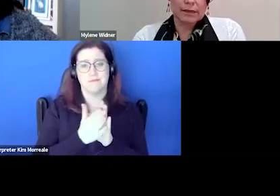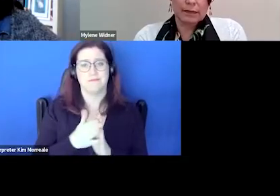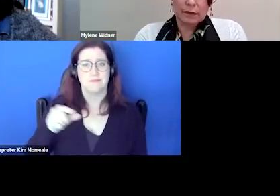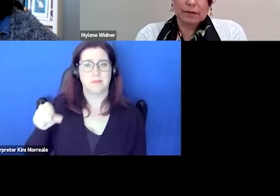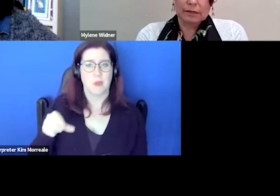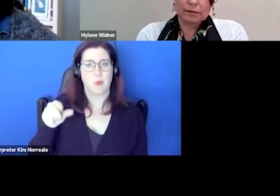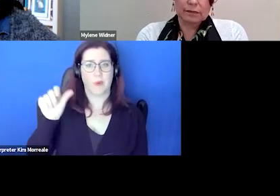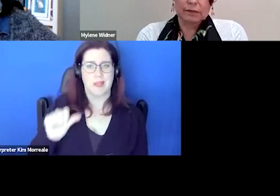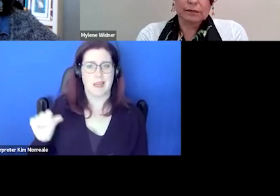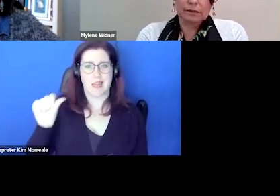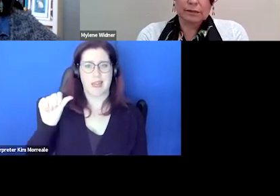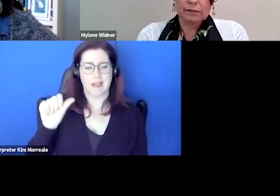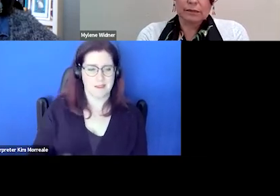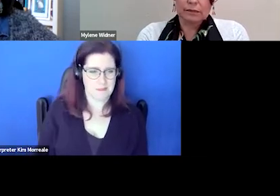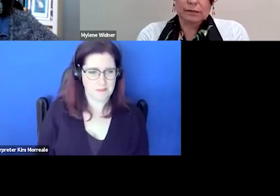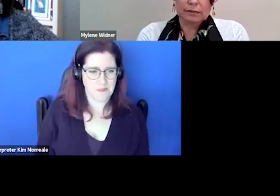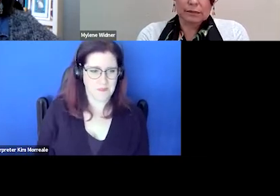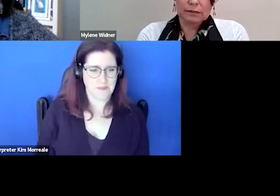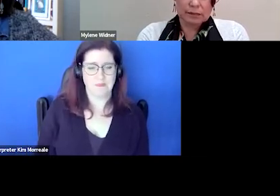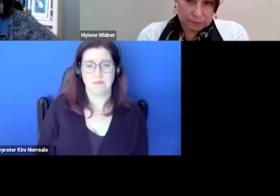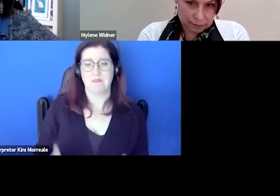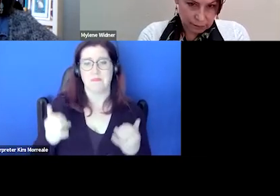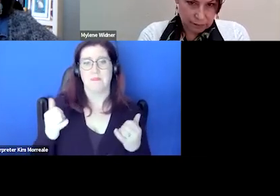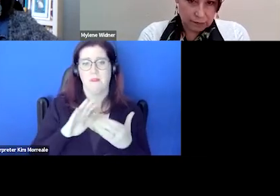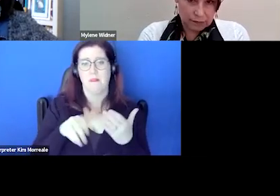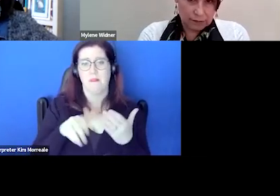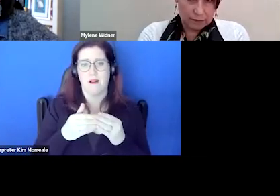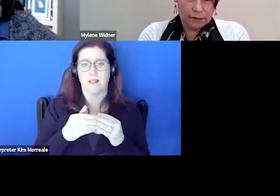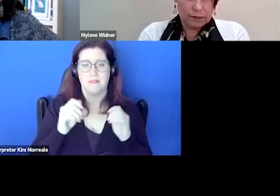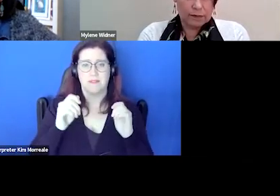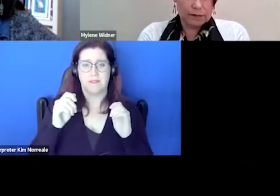and let's get our presenters back up on camera